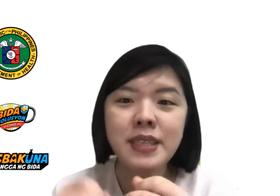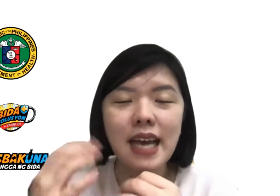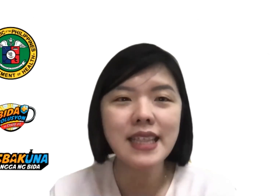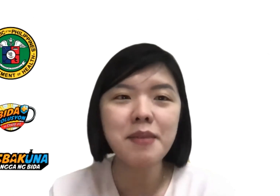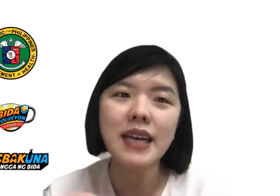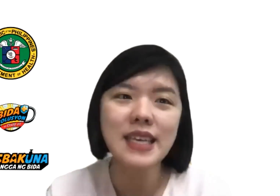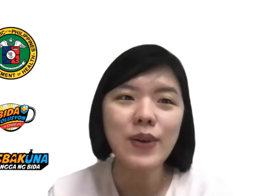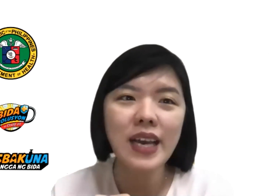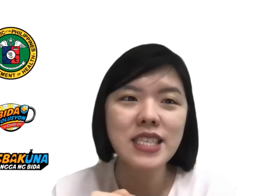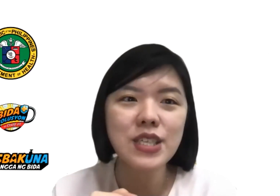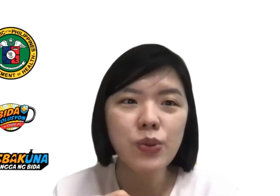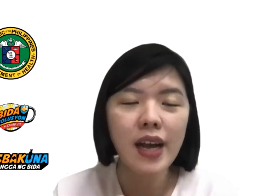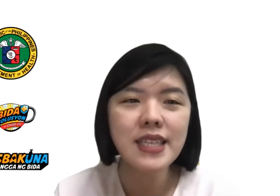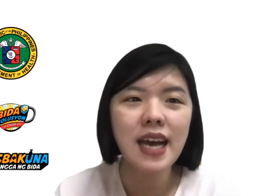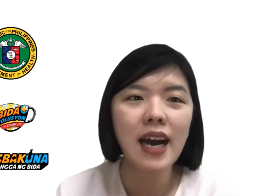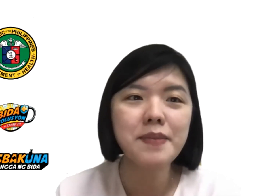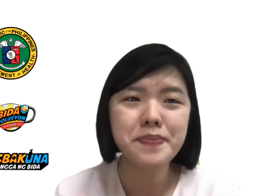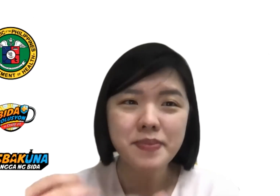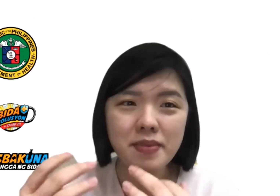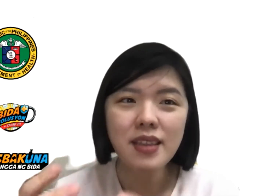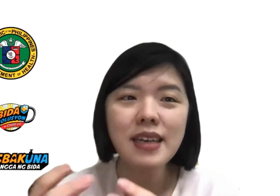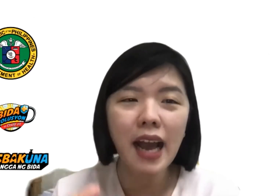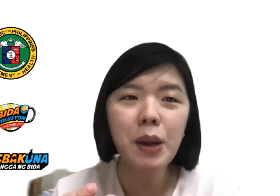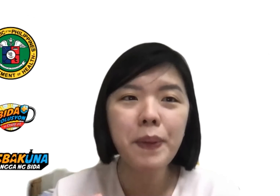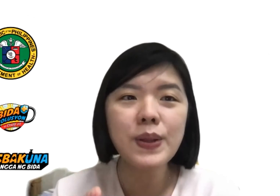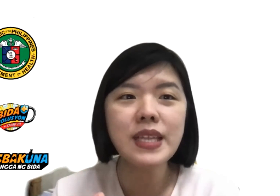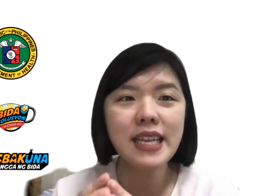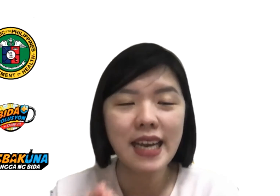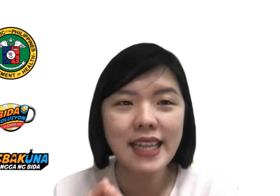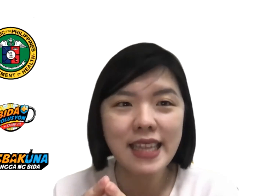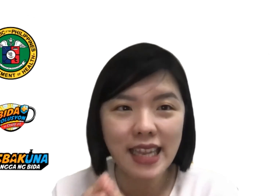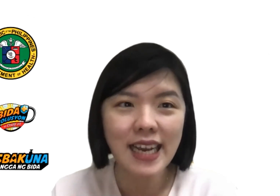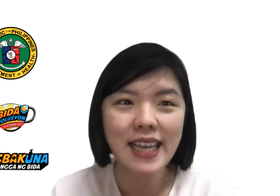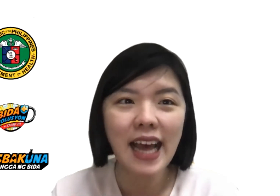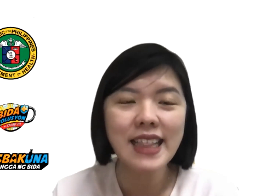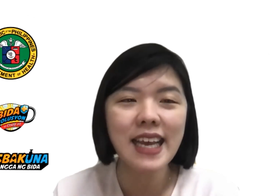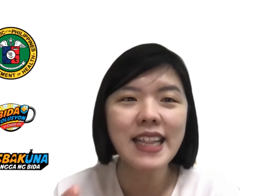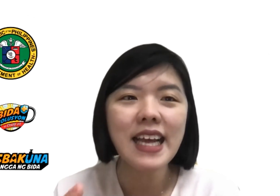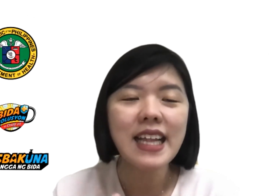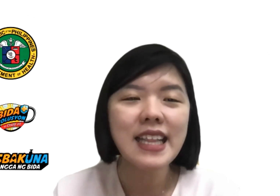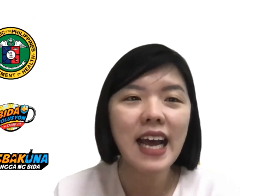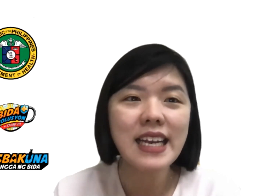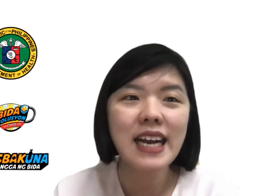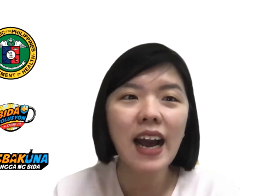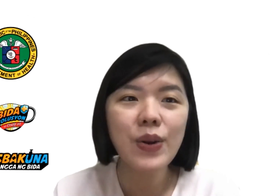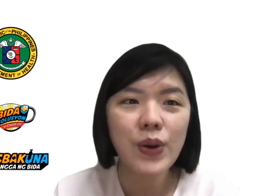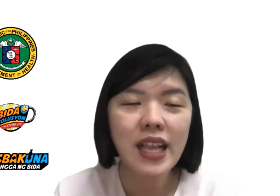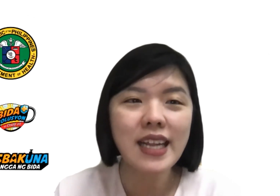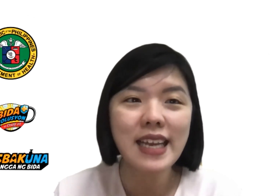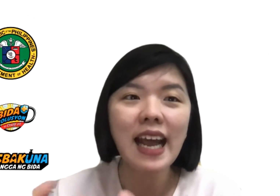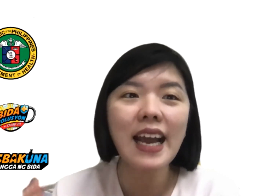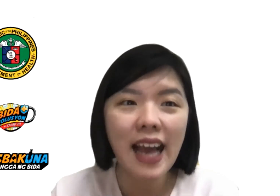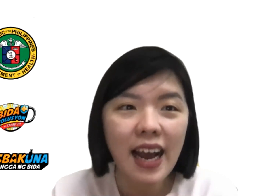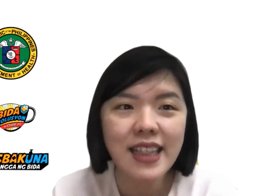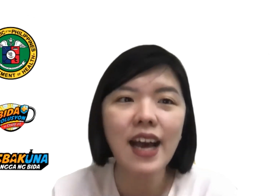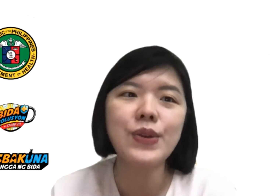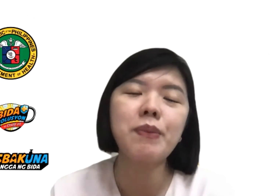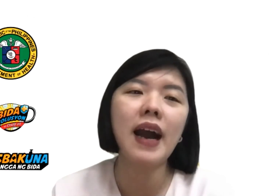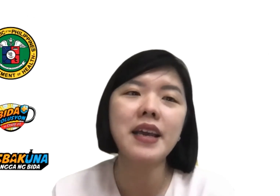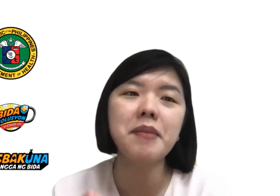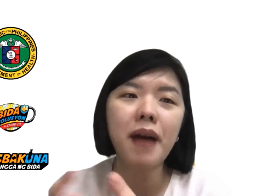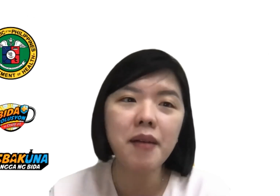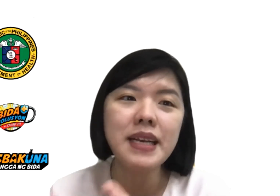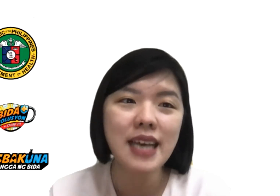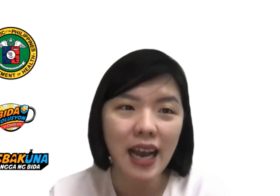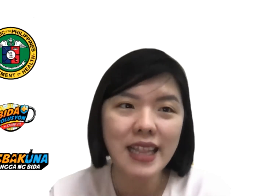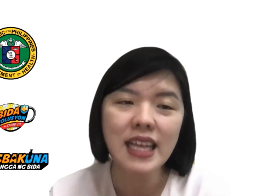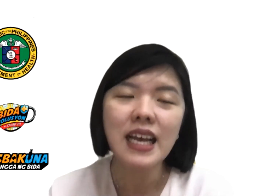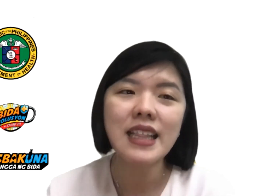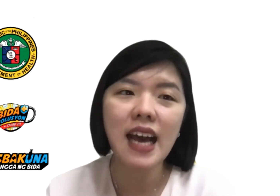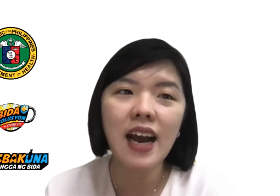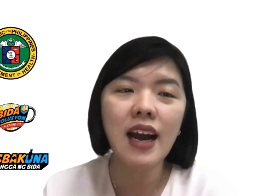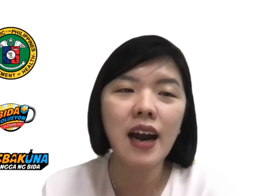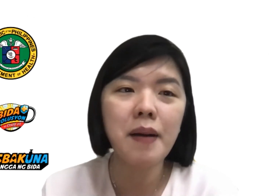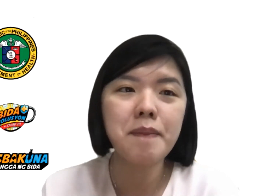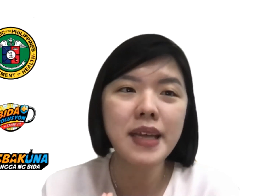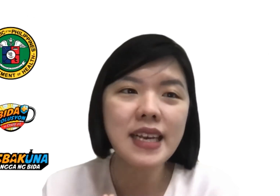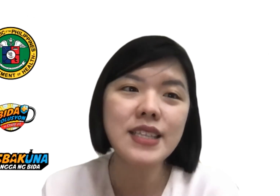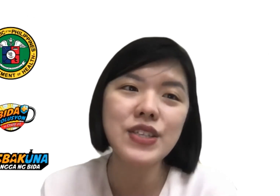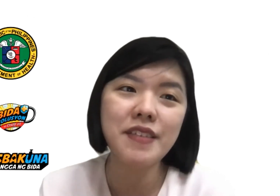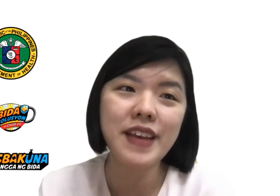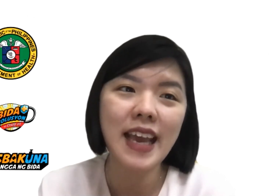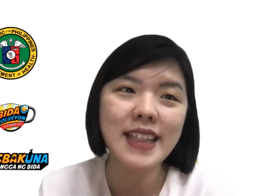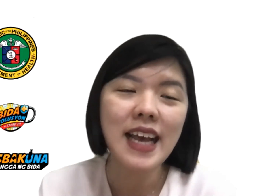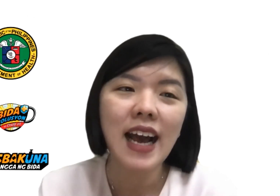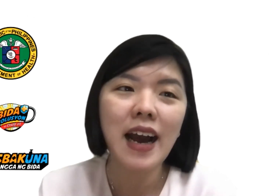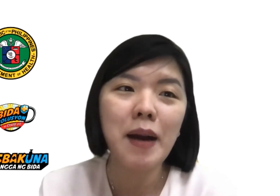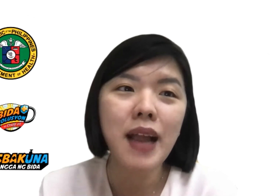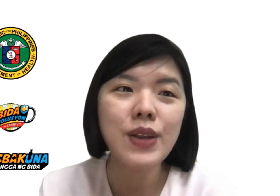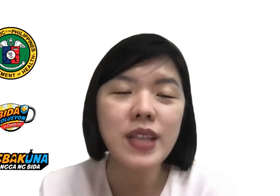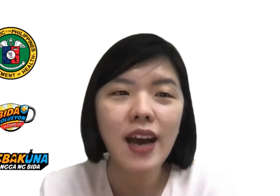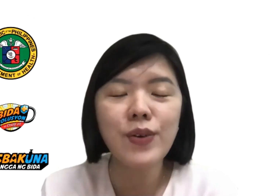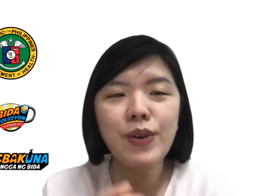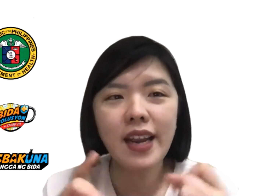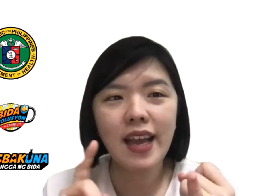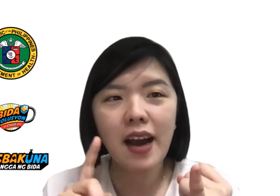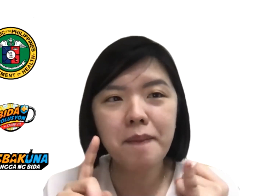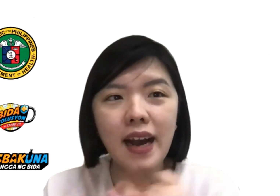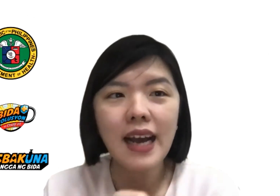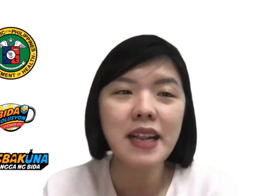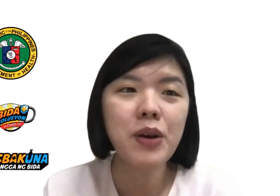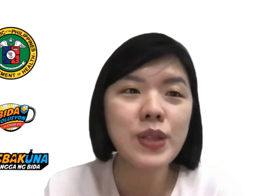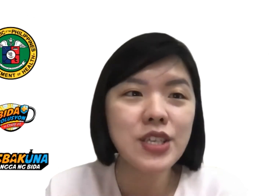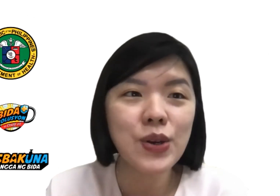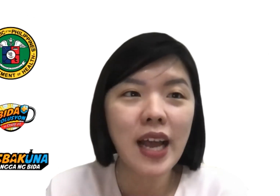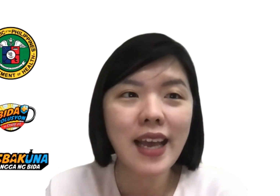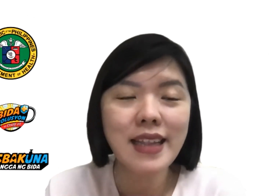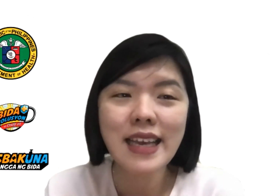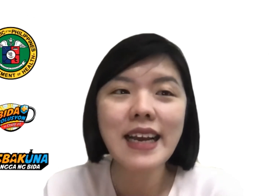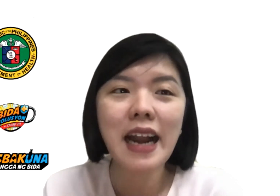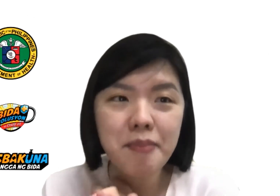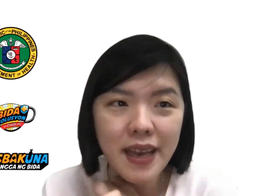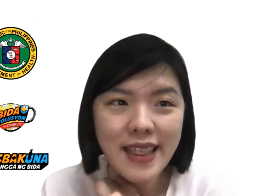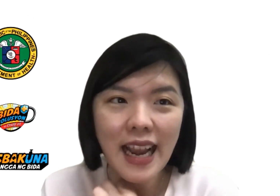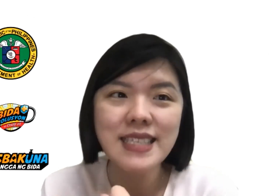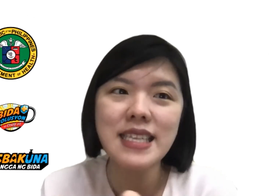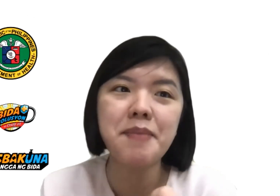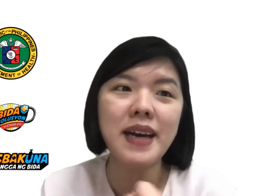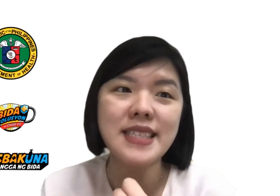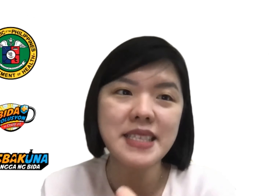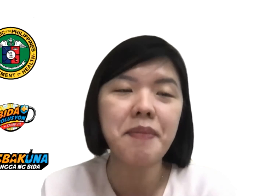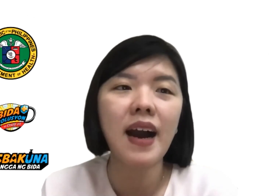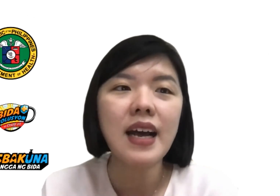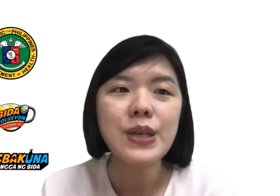On our DOH issuance, especially since we mentioned that you only need a medical certificate if your condition has been severe the last three months.